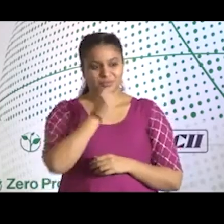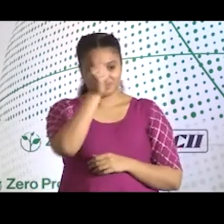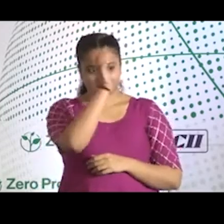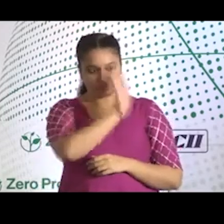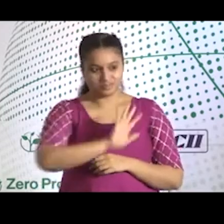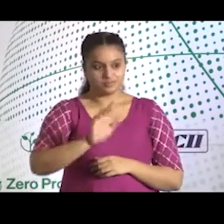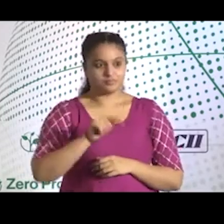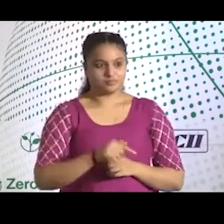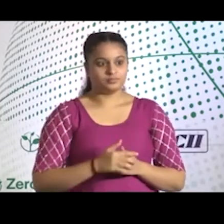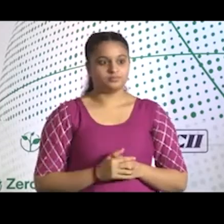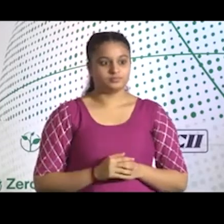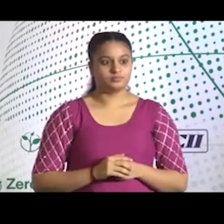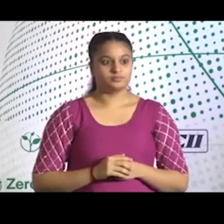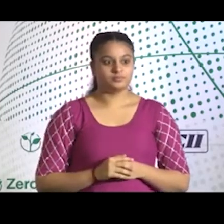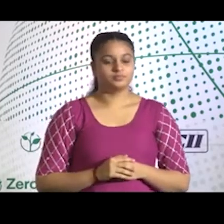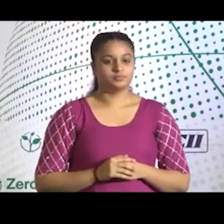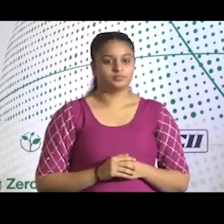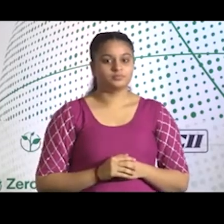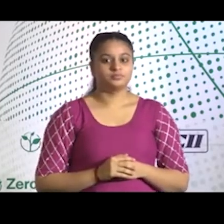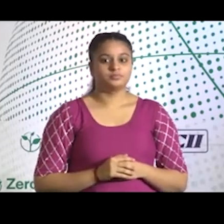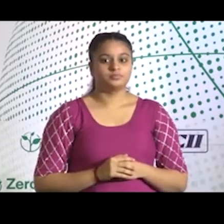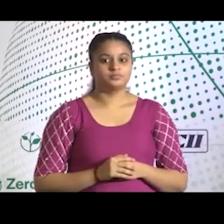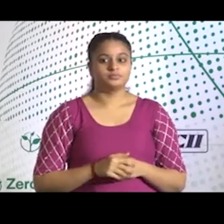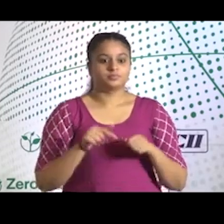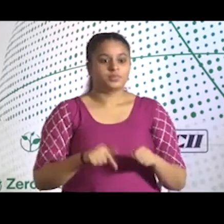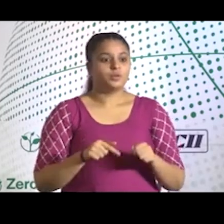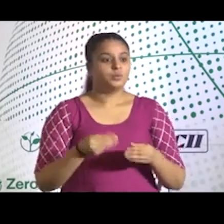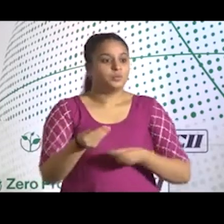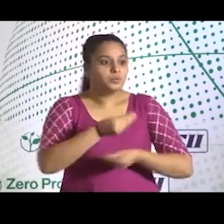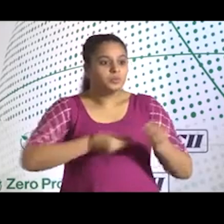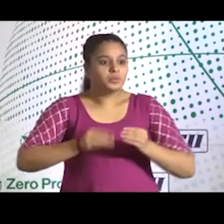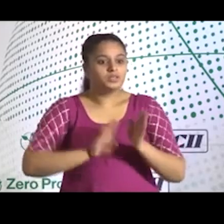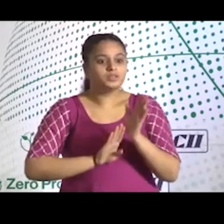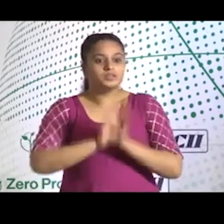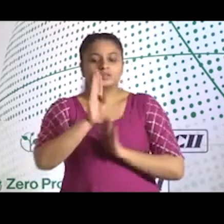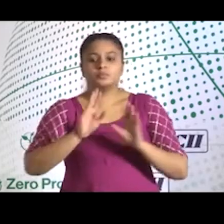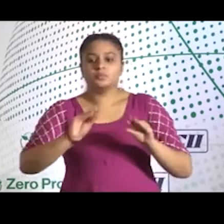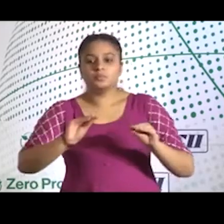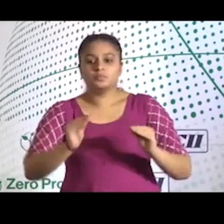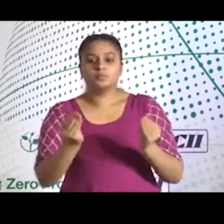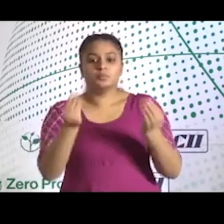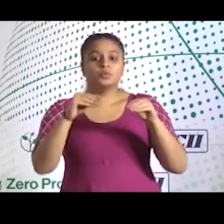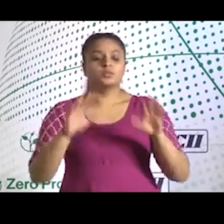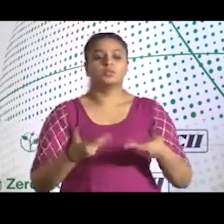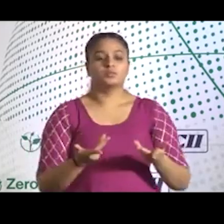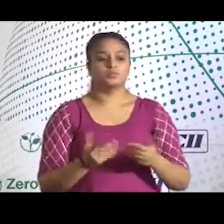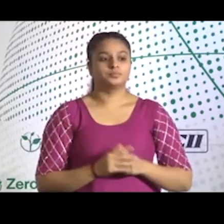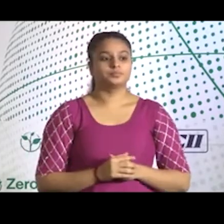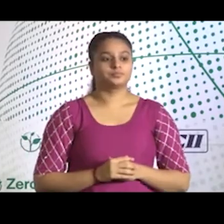the market shaping and how can this market develop more effectively?